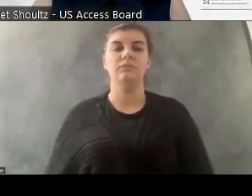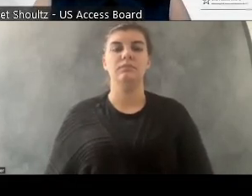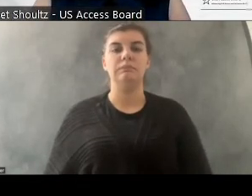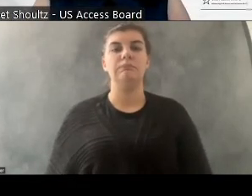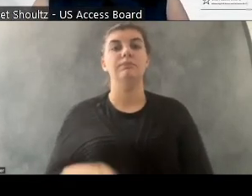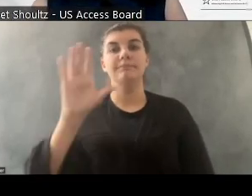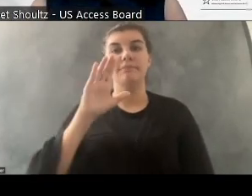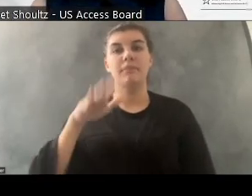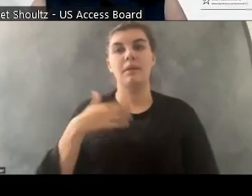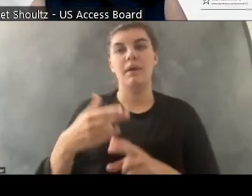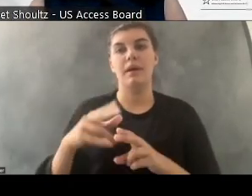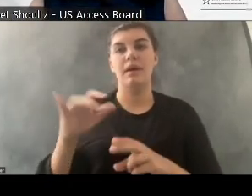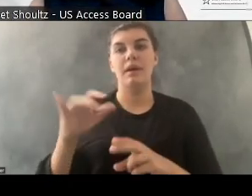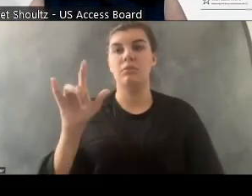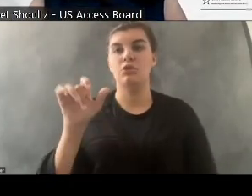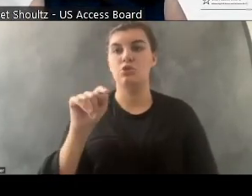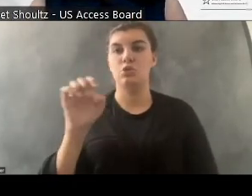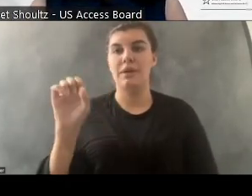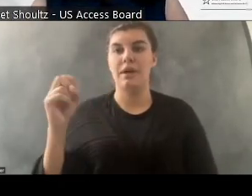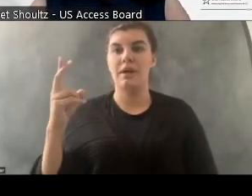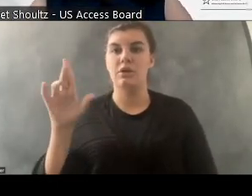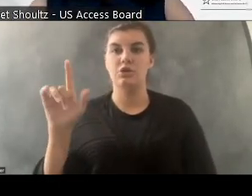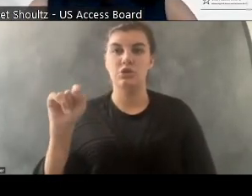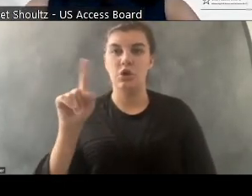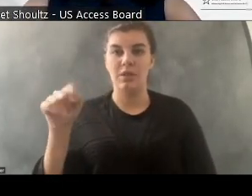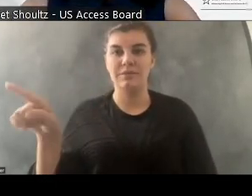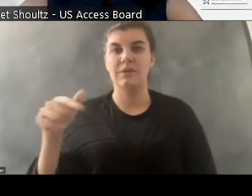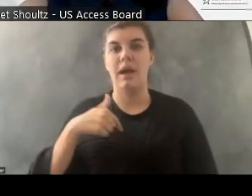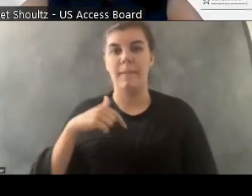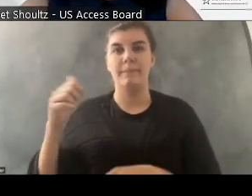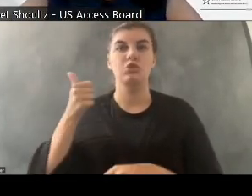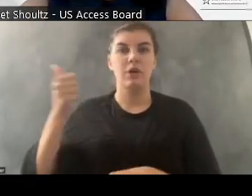Hi my name is Juliet Shoultz I'm the Transportation Systems Engineer here